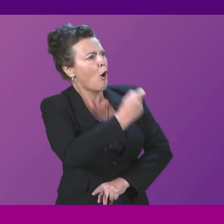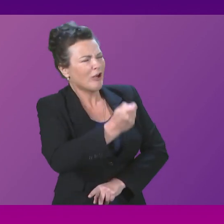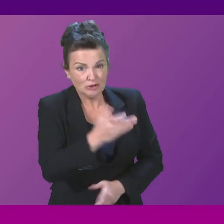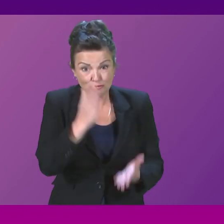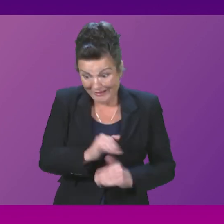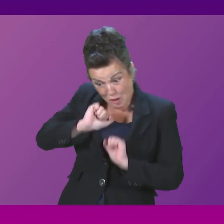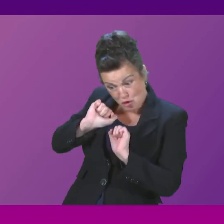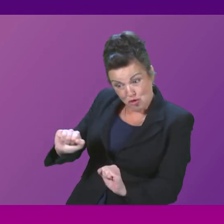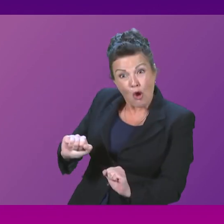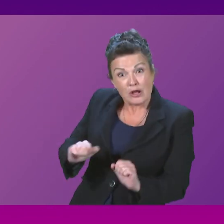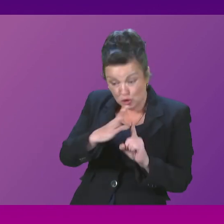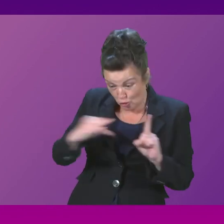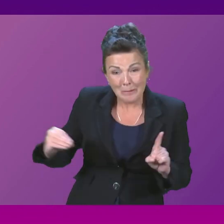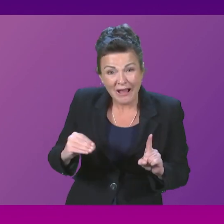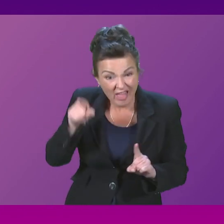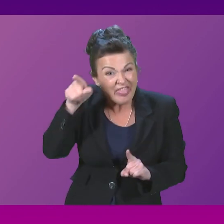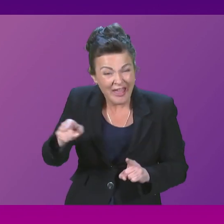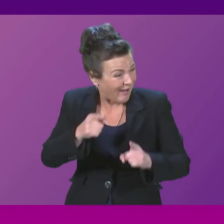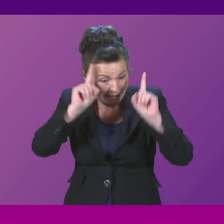has sent mortgage rates soaring through the roof.